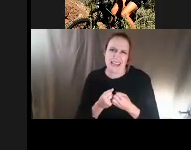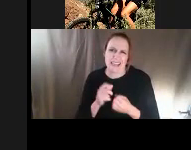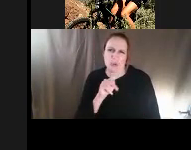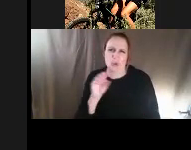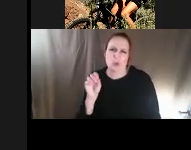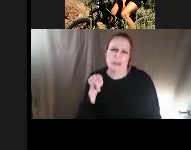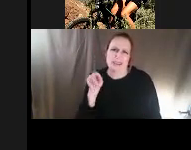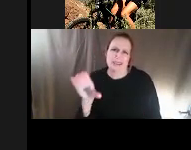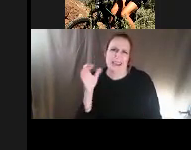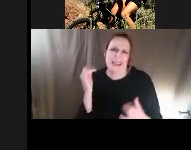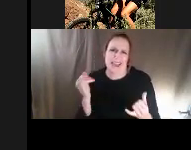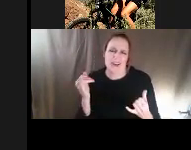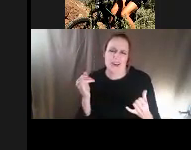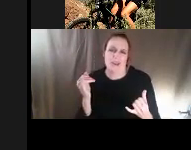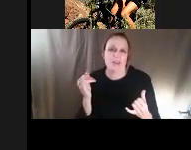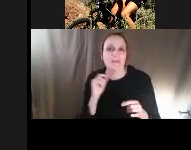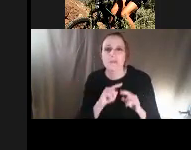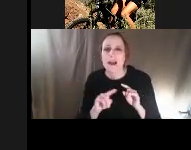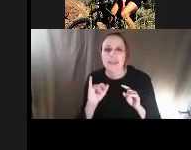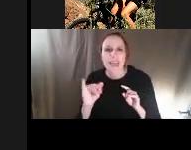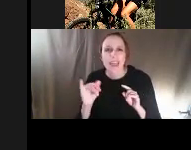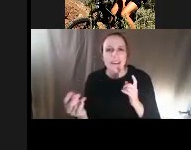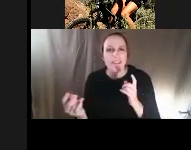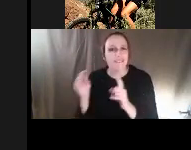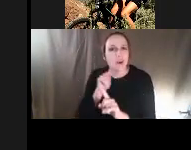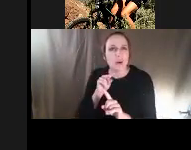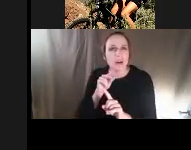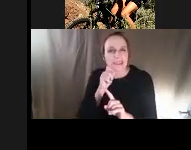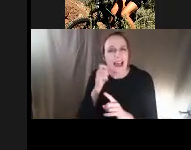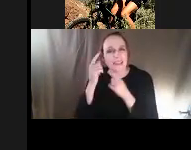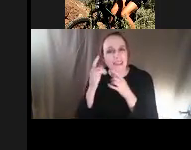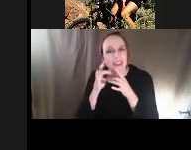that historical trauma and take the viewpoint that history is in the past.